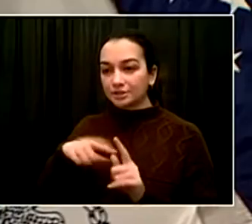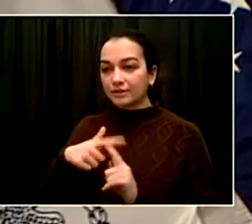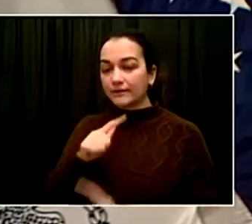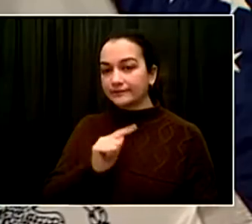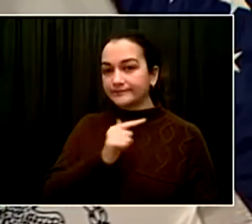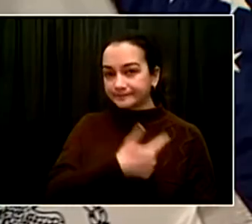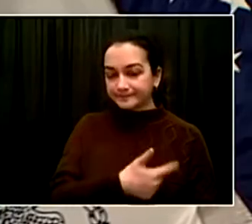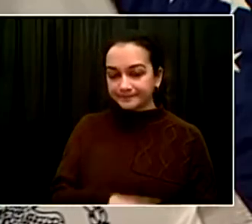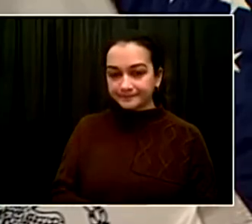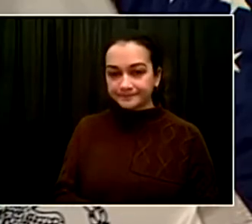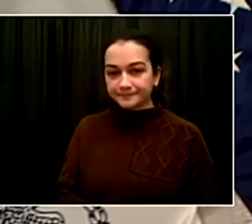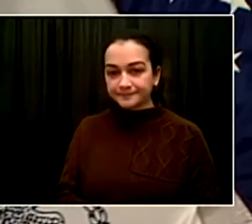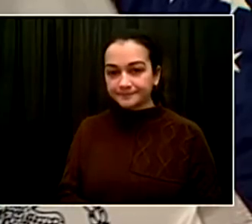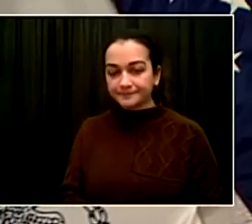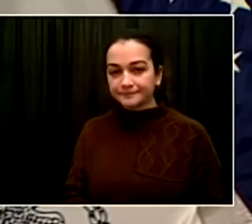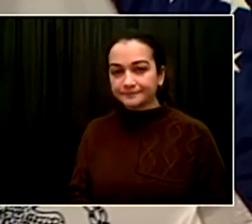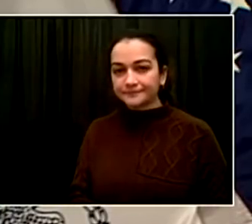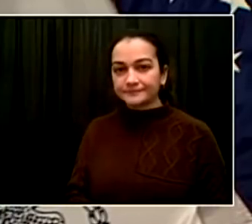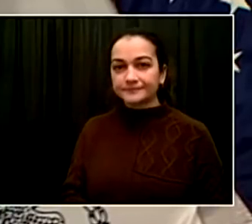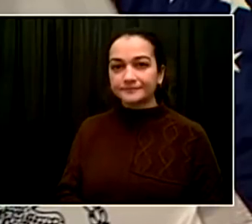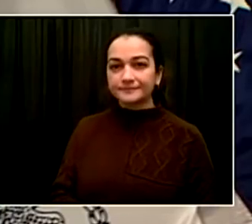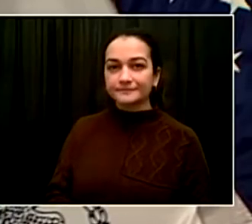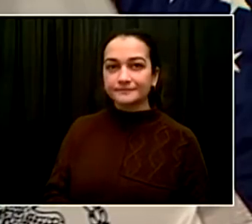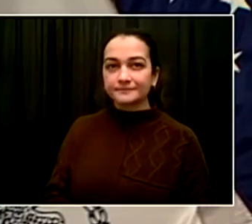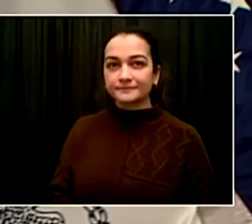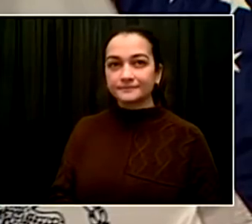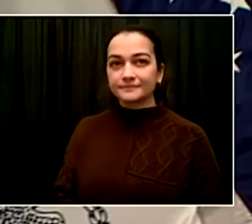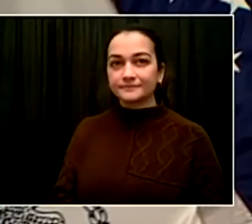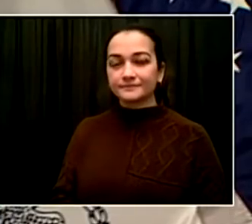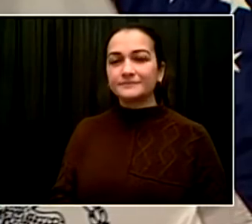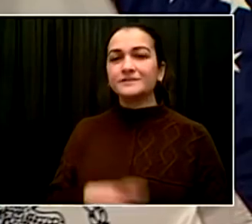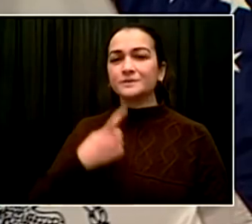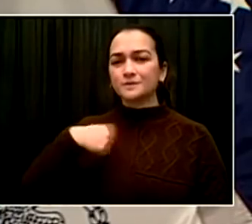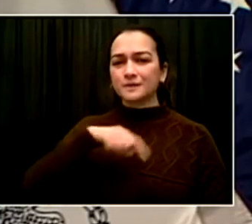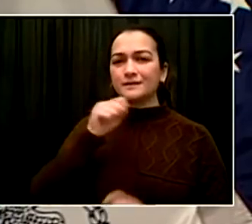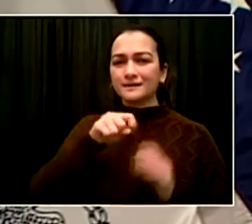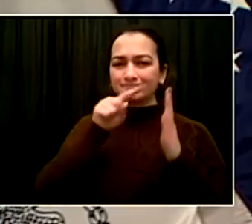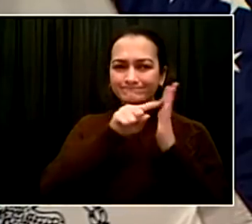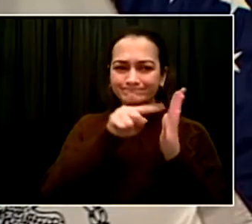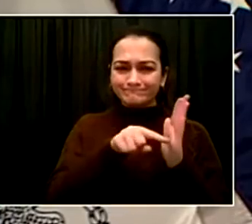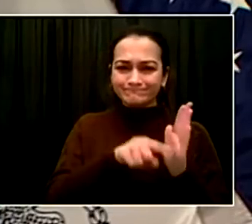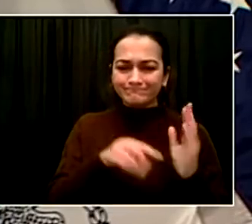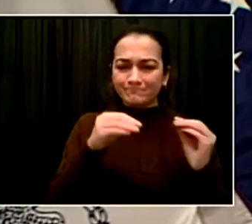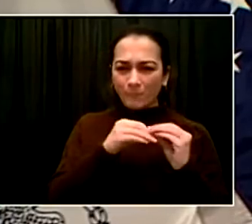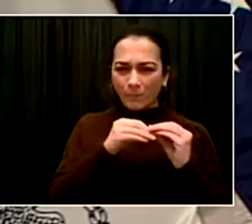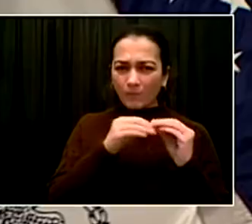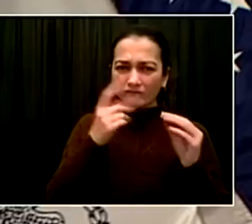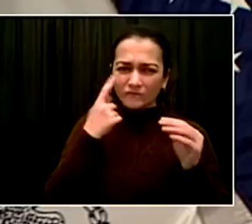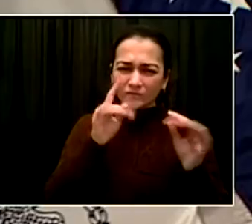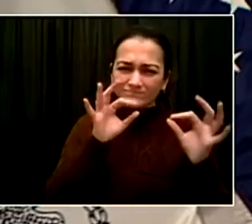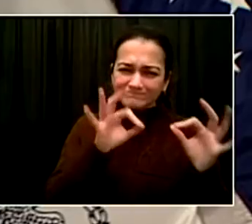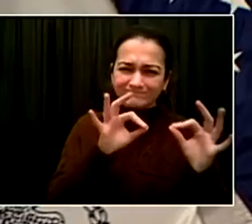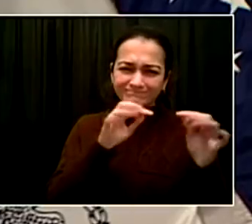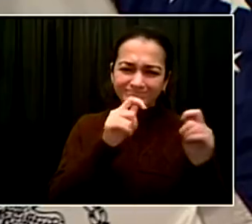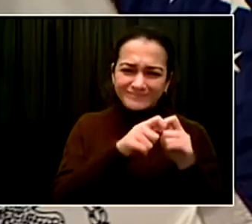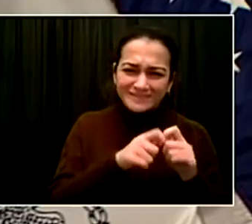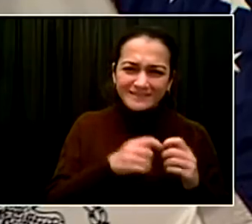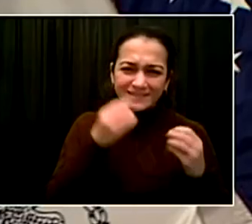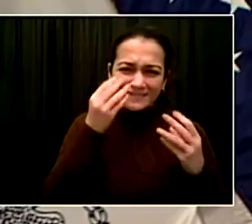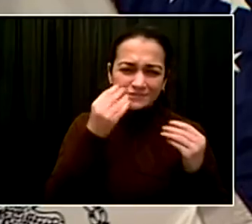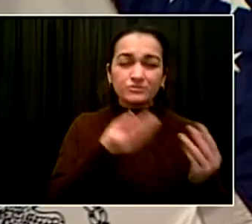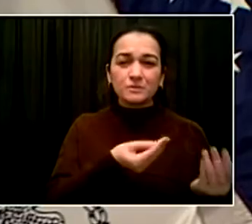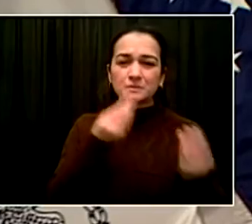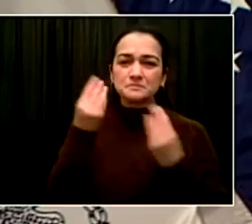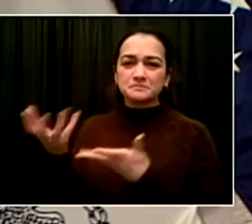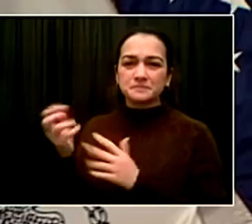HERE AND ANY DETAILS WE CAN GET